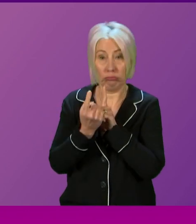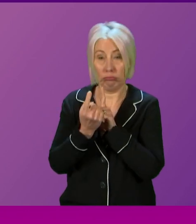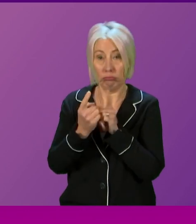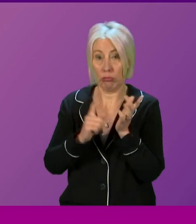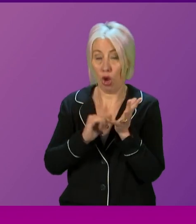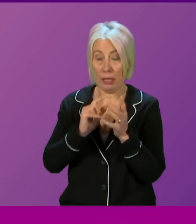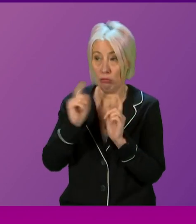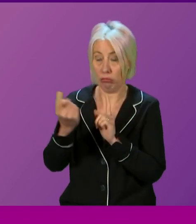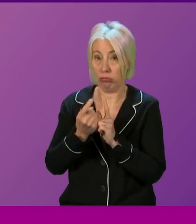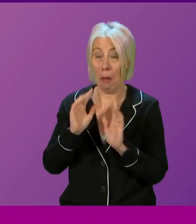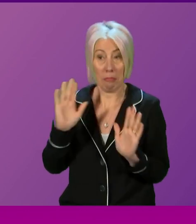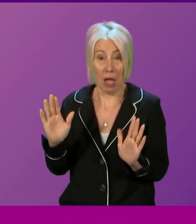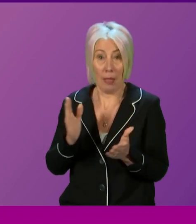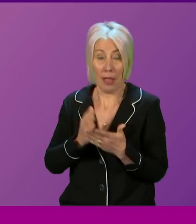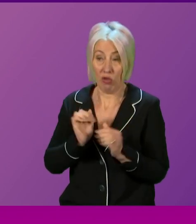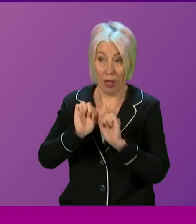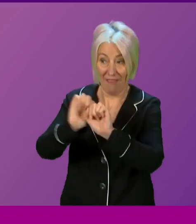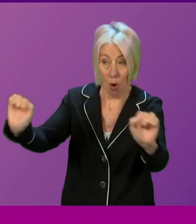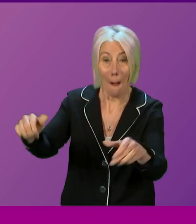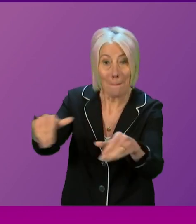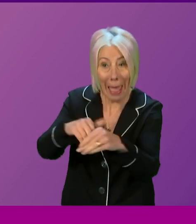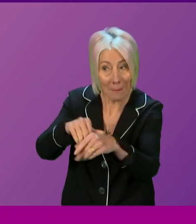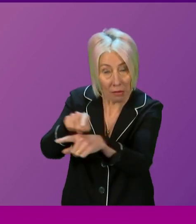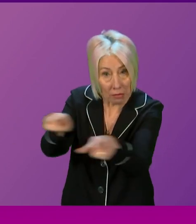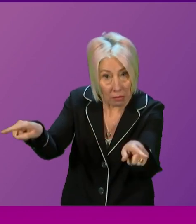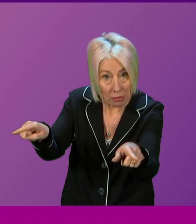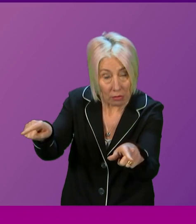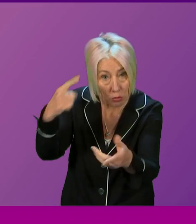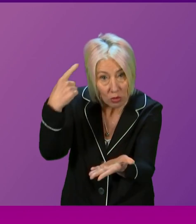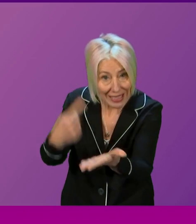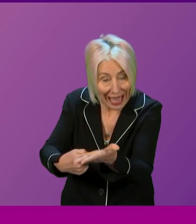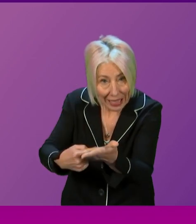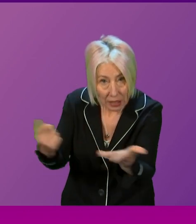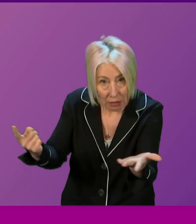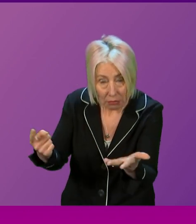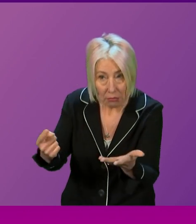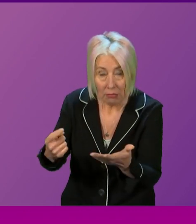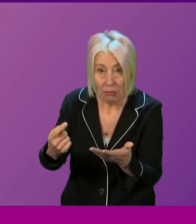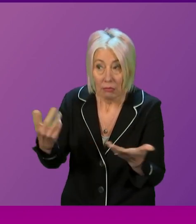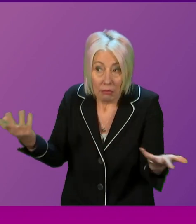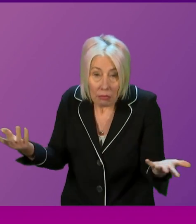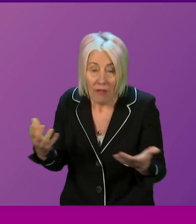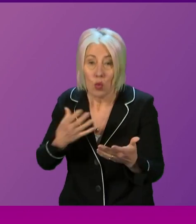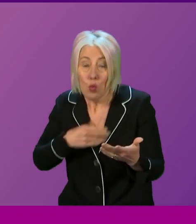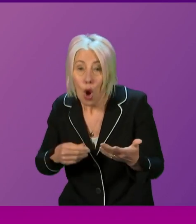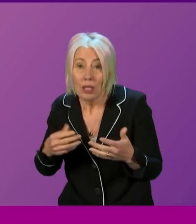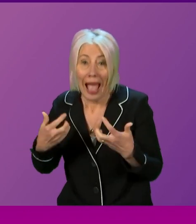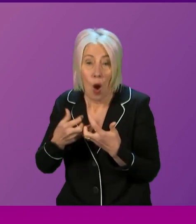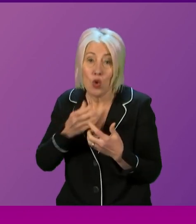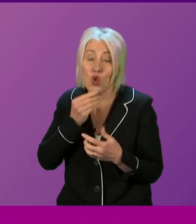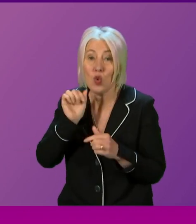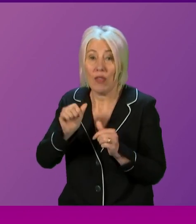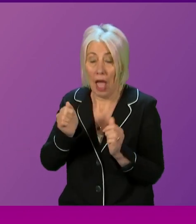entirely a matter for members to decide whether and how to use the corrections procedure.